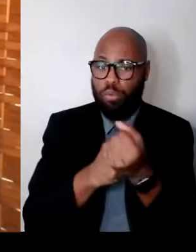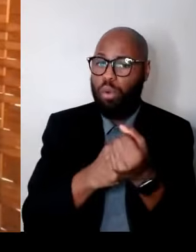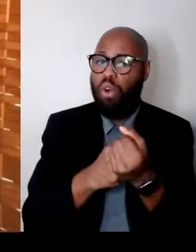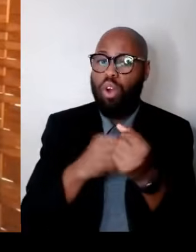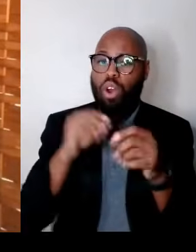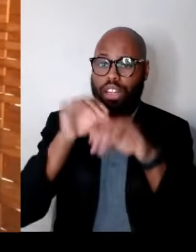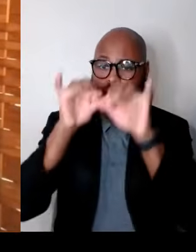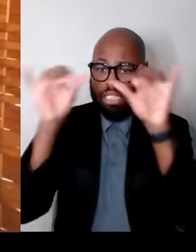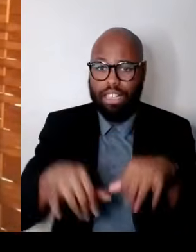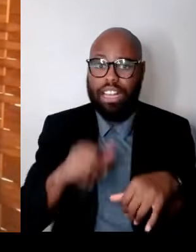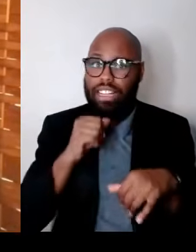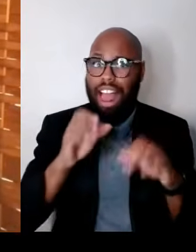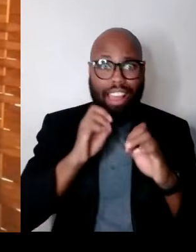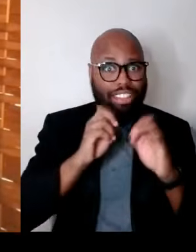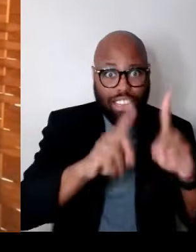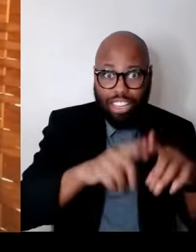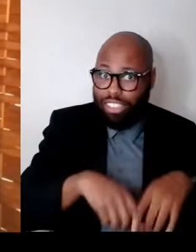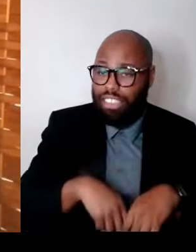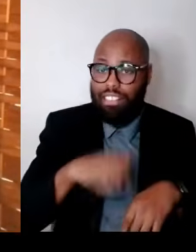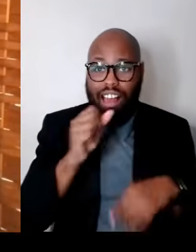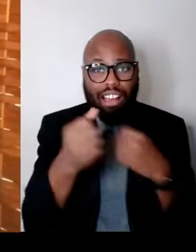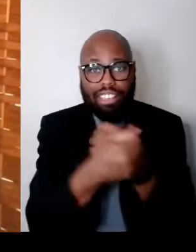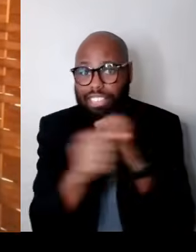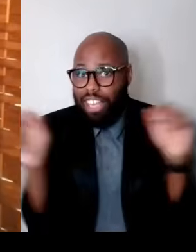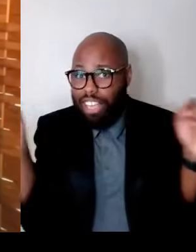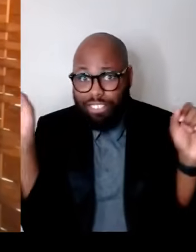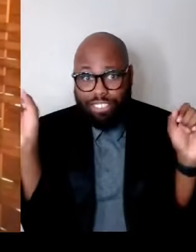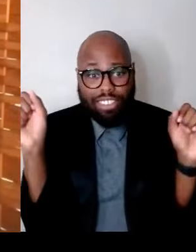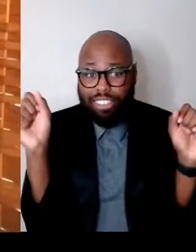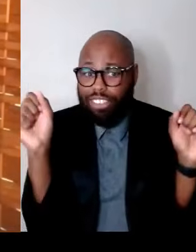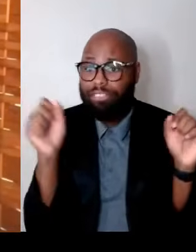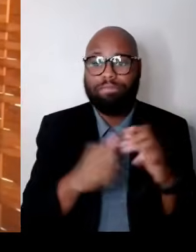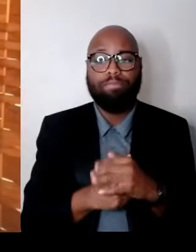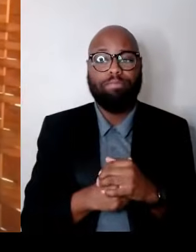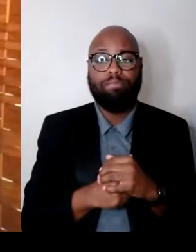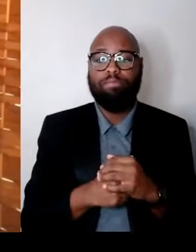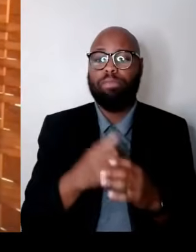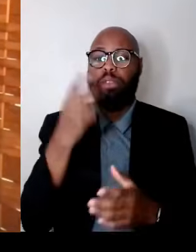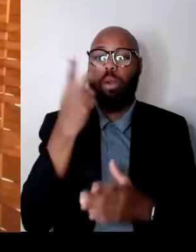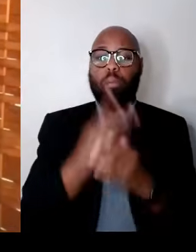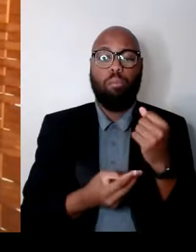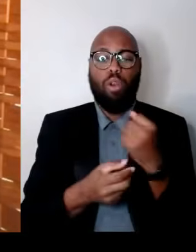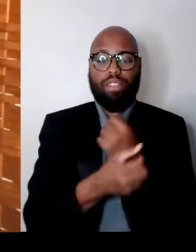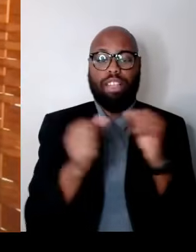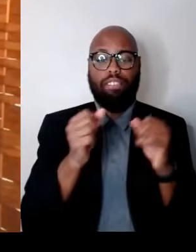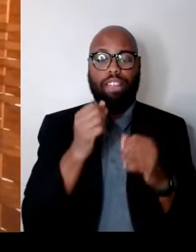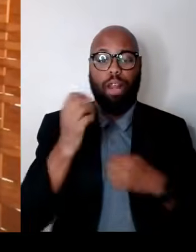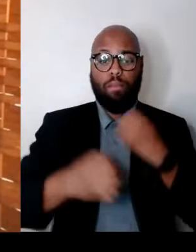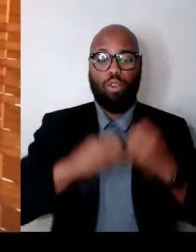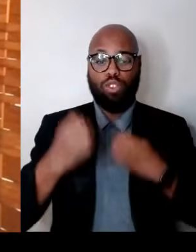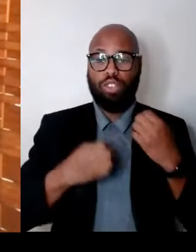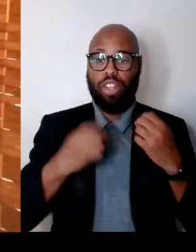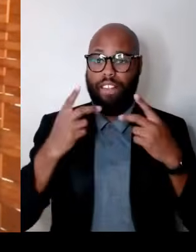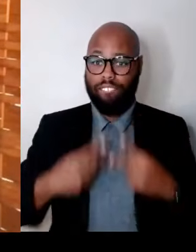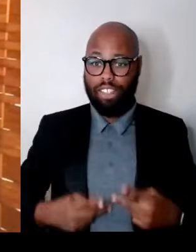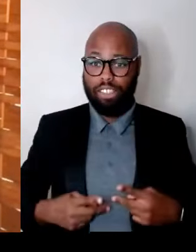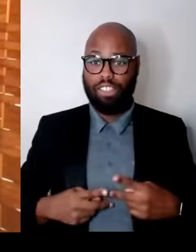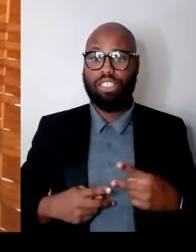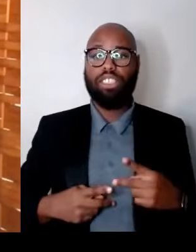not from safety, both safety emotionally and physically when they're going to and from home.